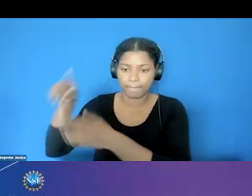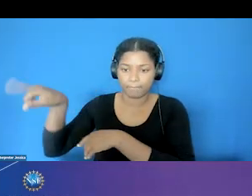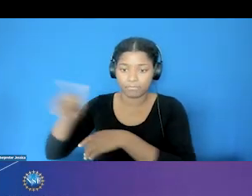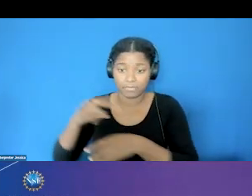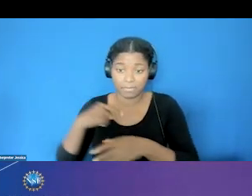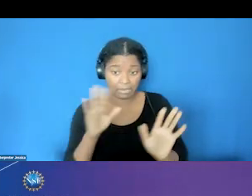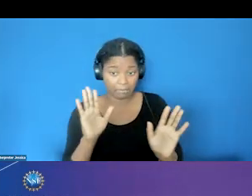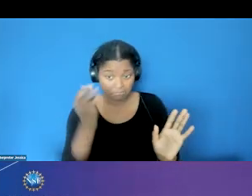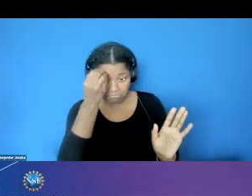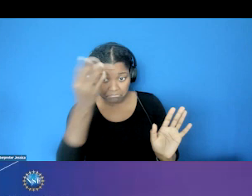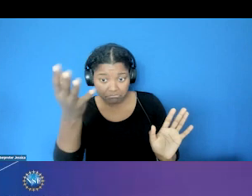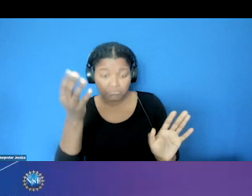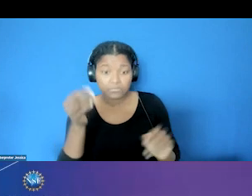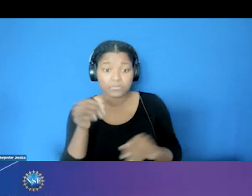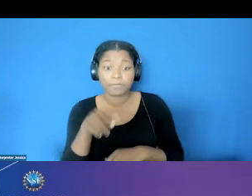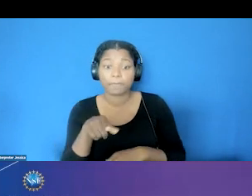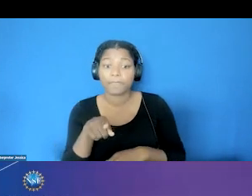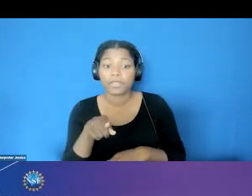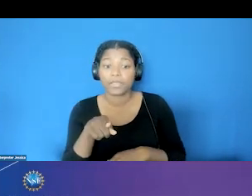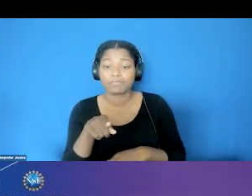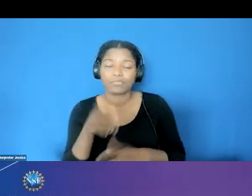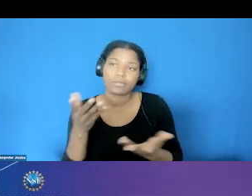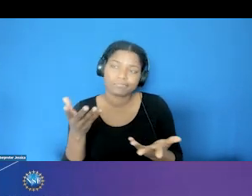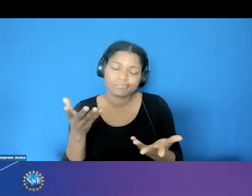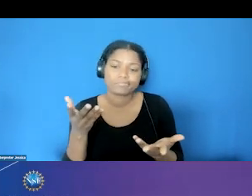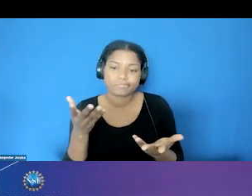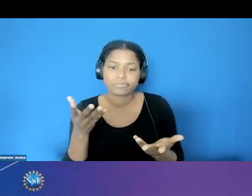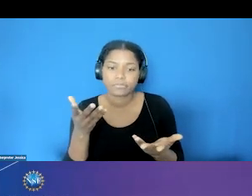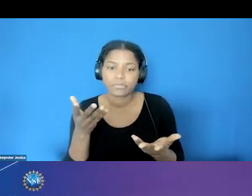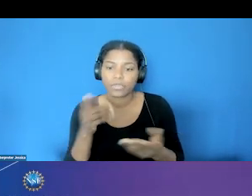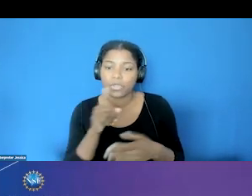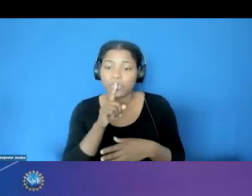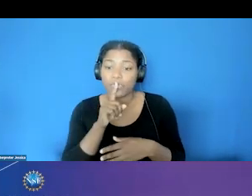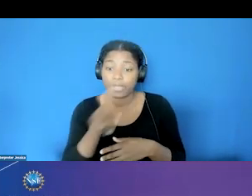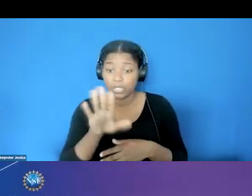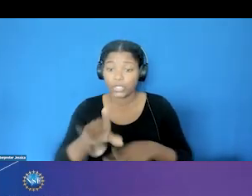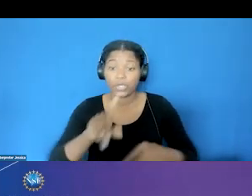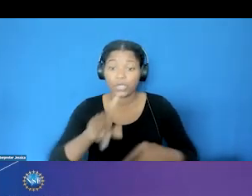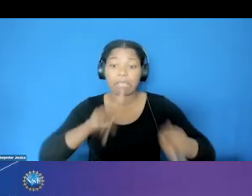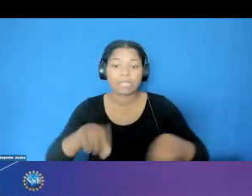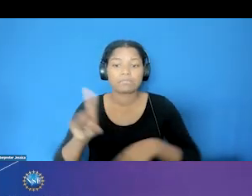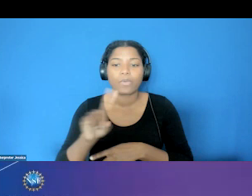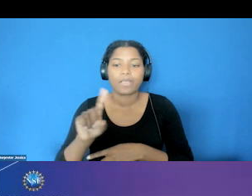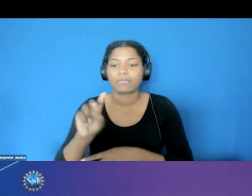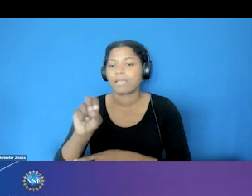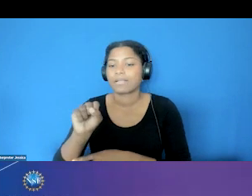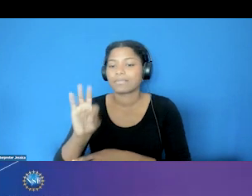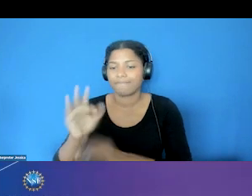My advice, you will find, nine times out of 10, you will find the answer to your question in that NSF PAPP Guide.